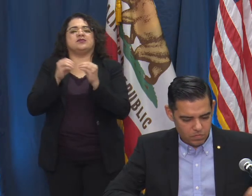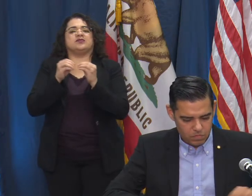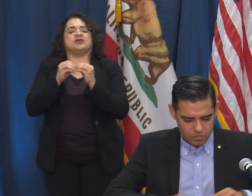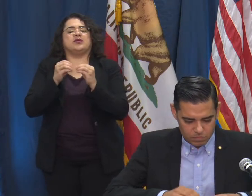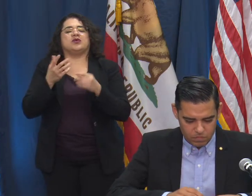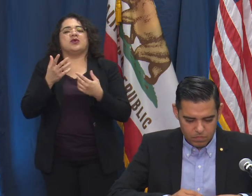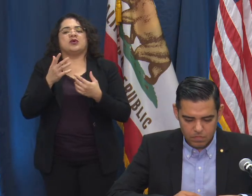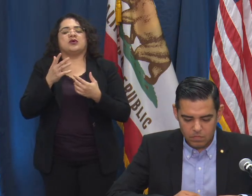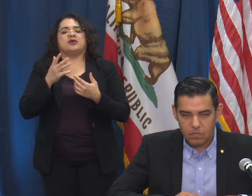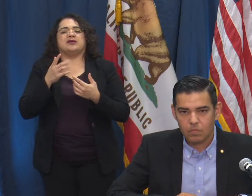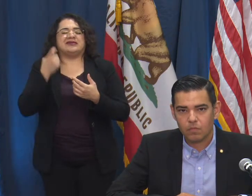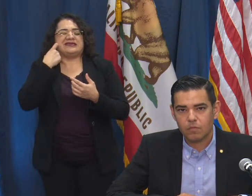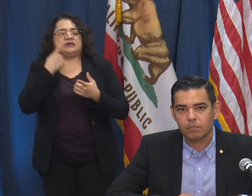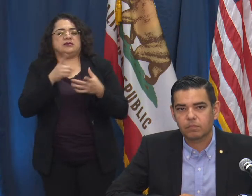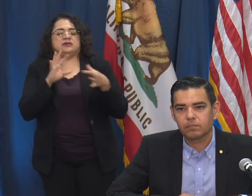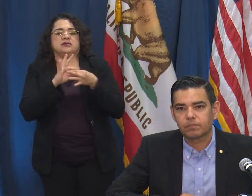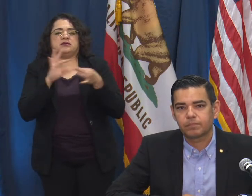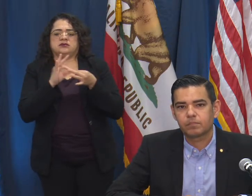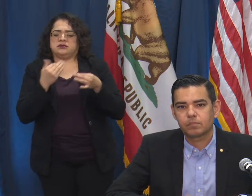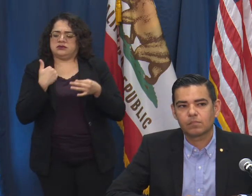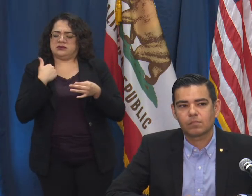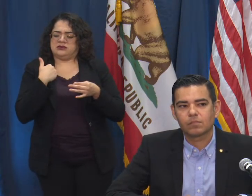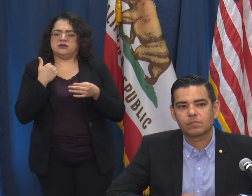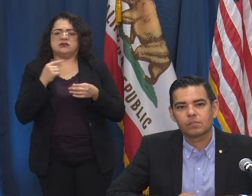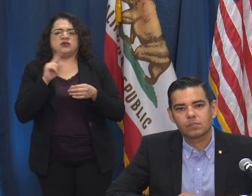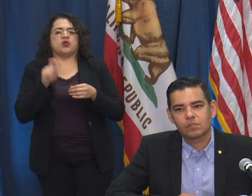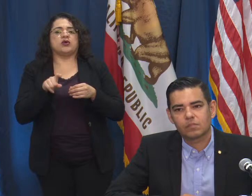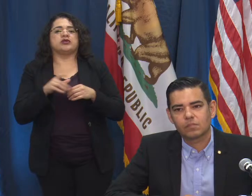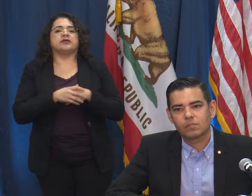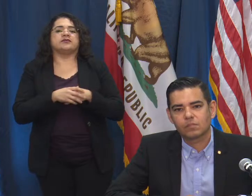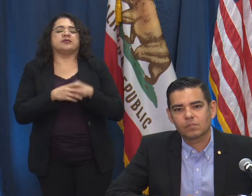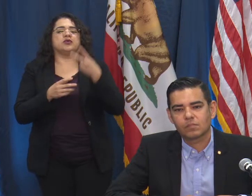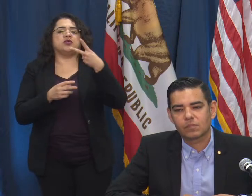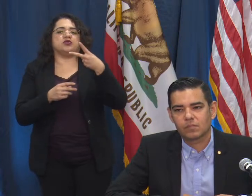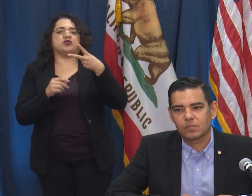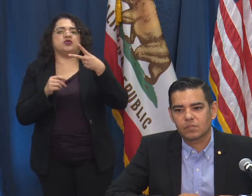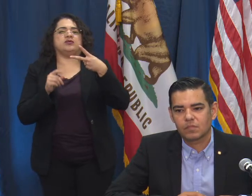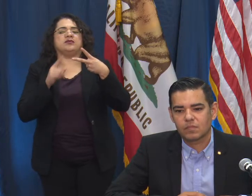you've talked about that last question but this is kind of two parts for Mayor